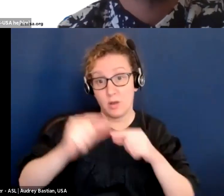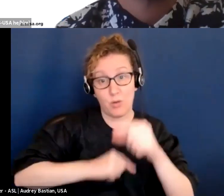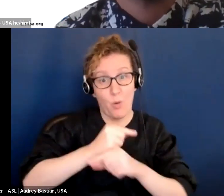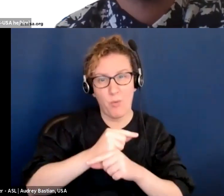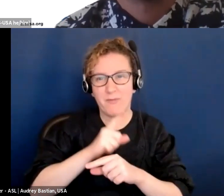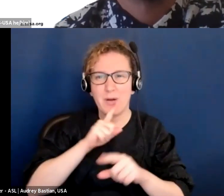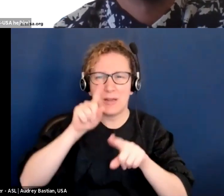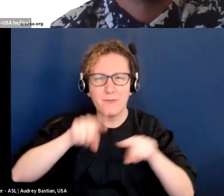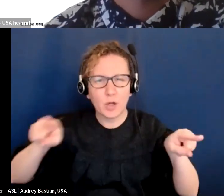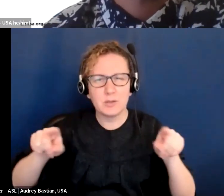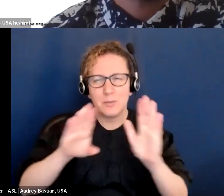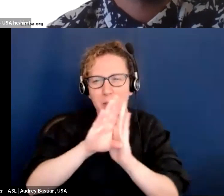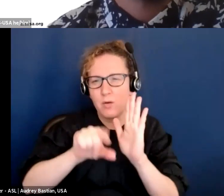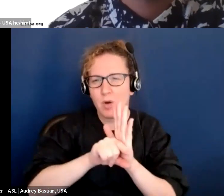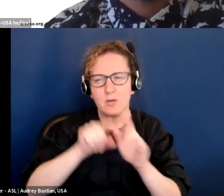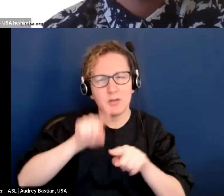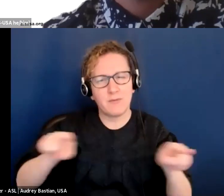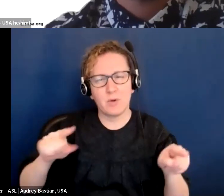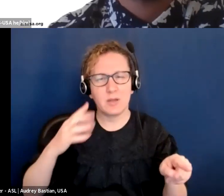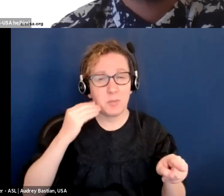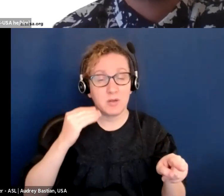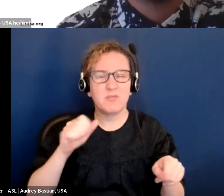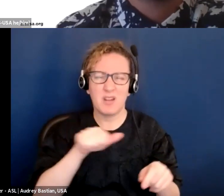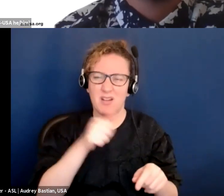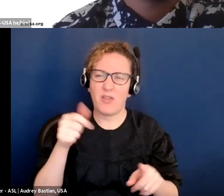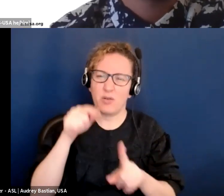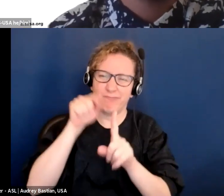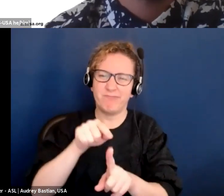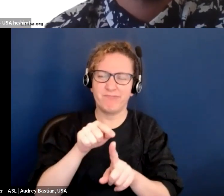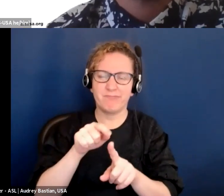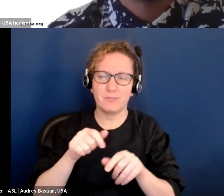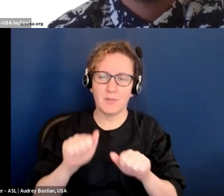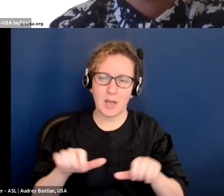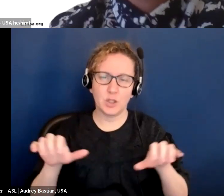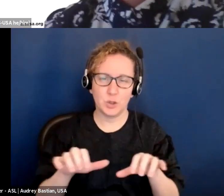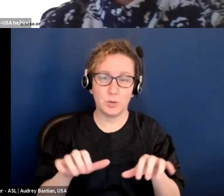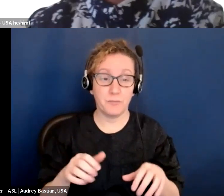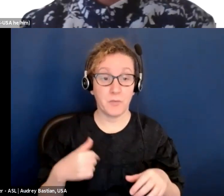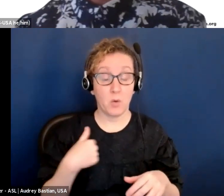experiences. That is another key thing we are able to do. We have had volunteers in